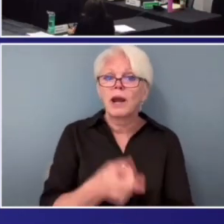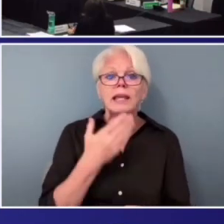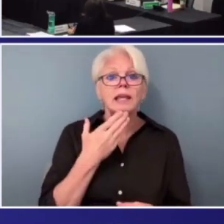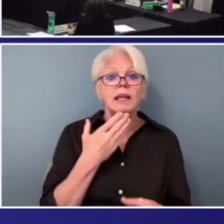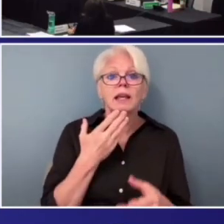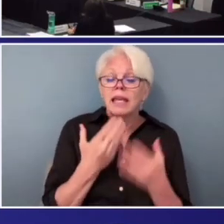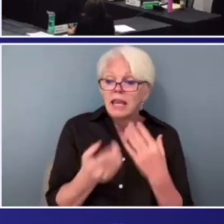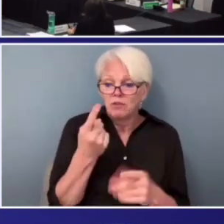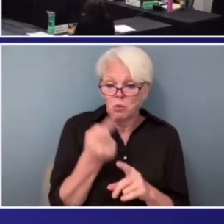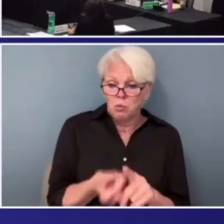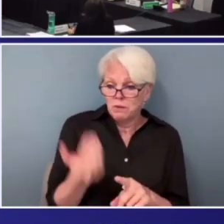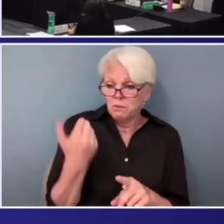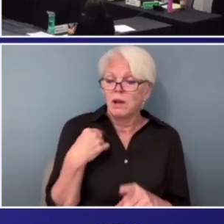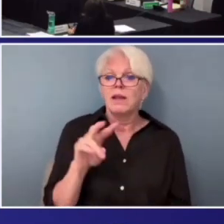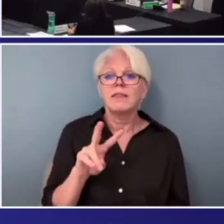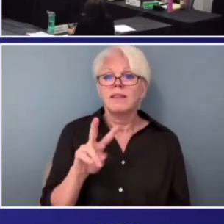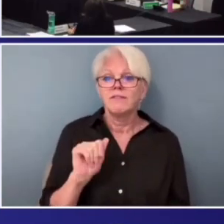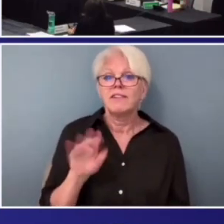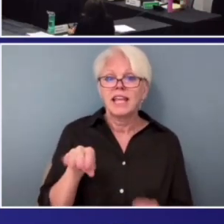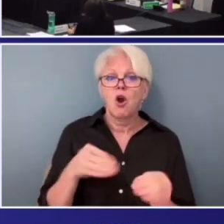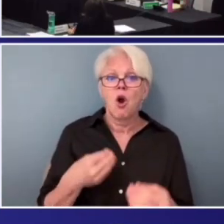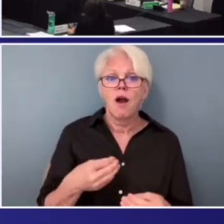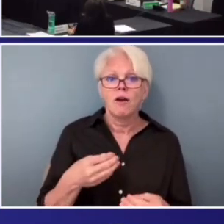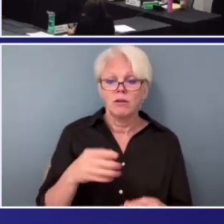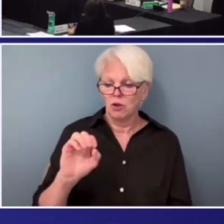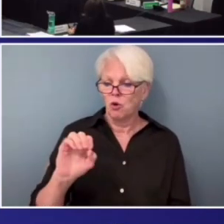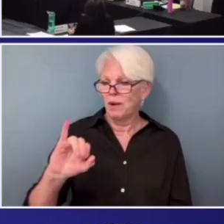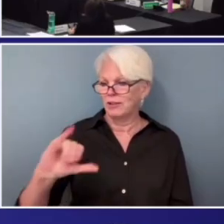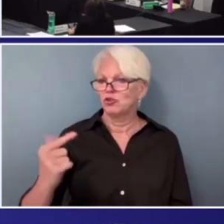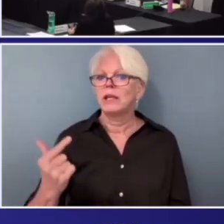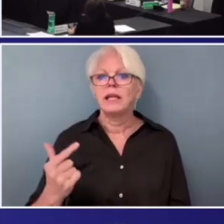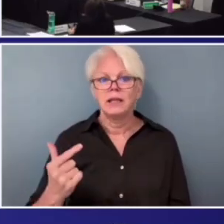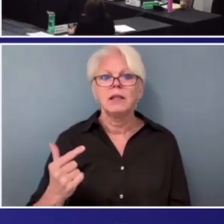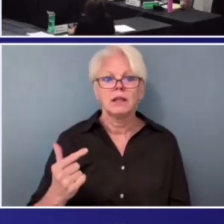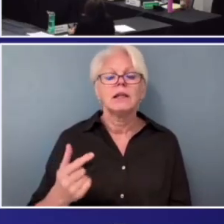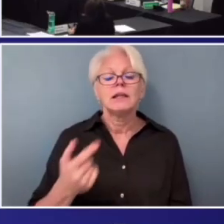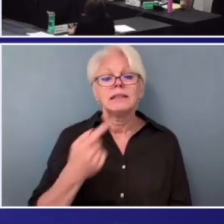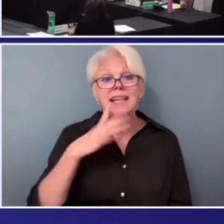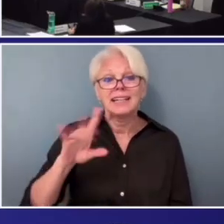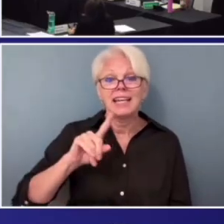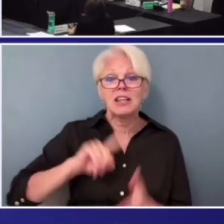the VA Office of Inspector General said in their audit dated August 25,